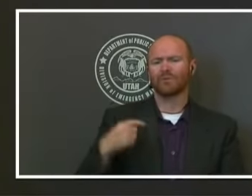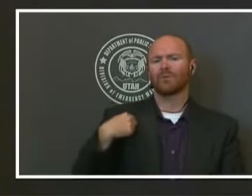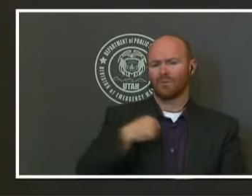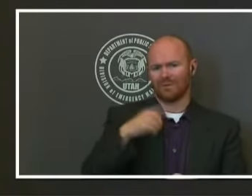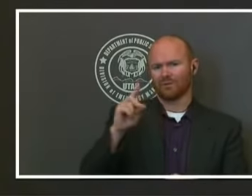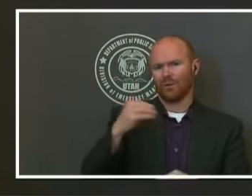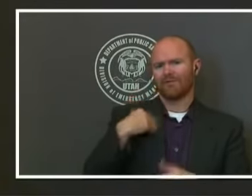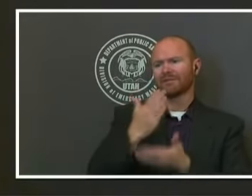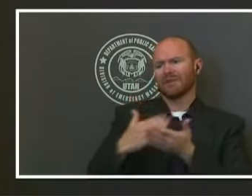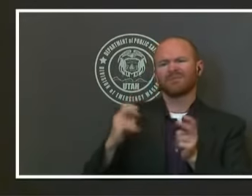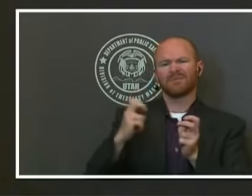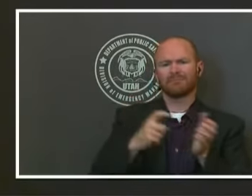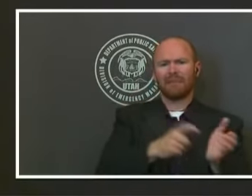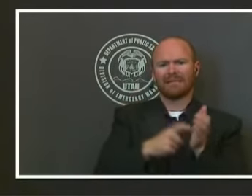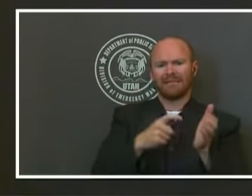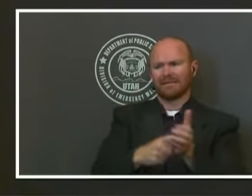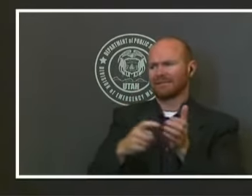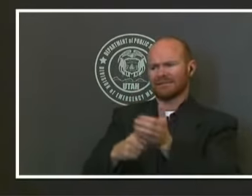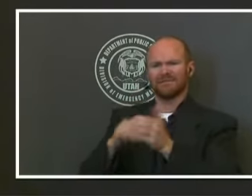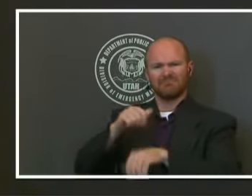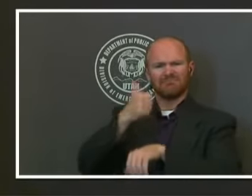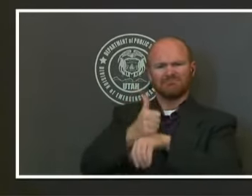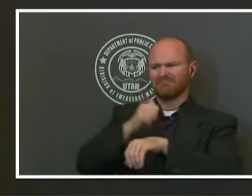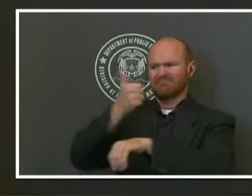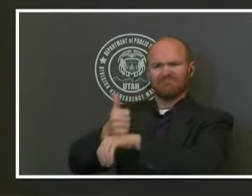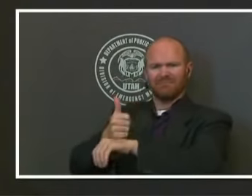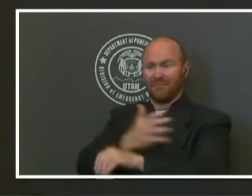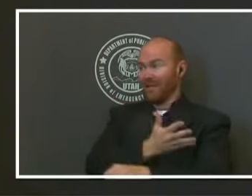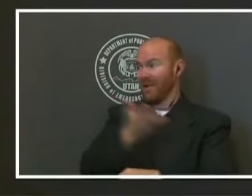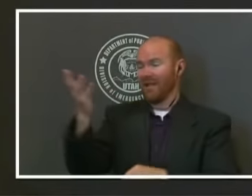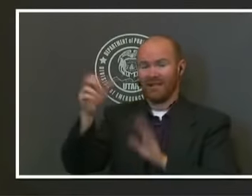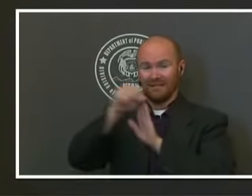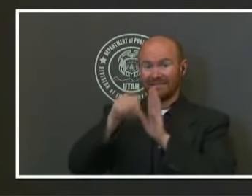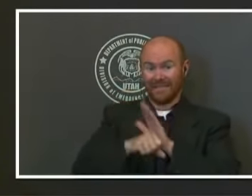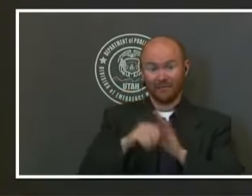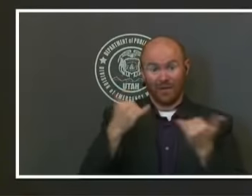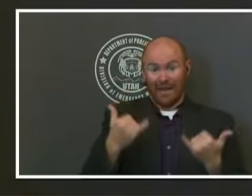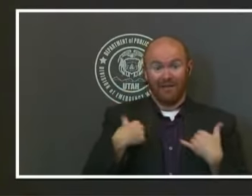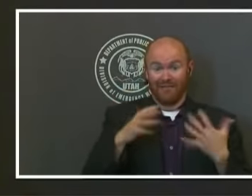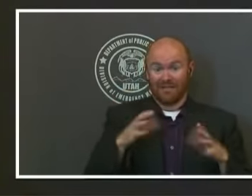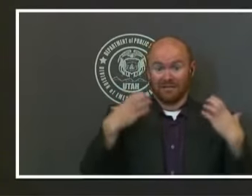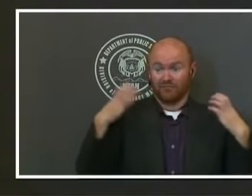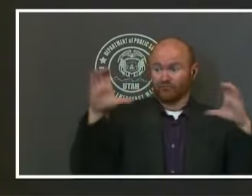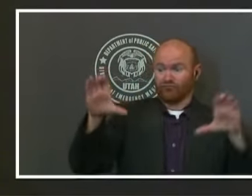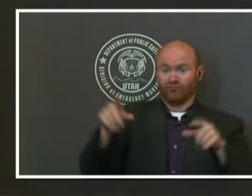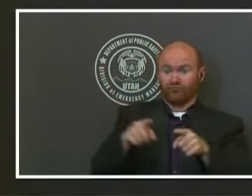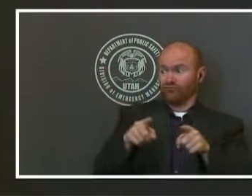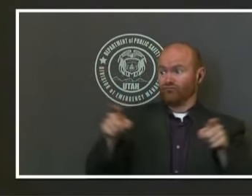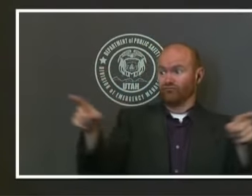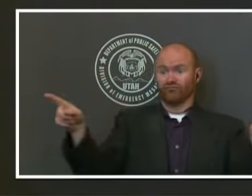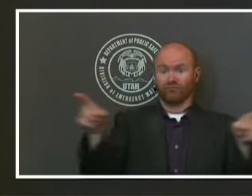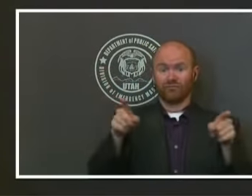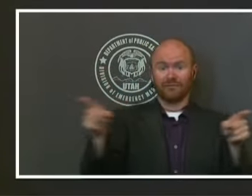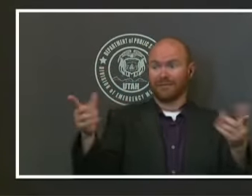place now across the state this is now been taken out of my